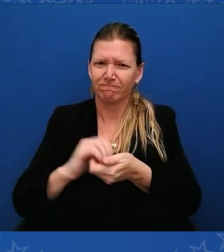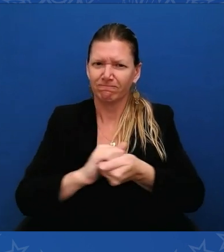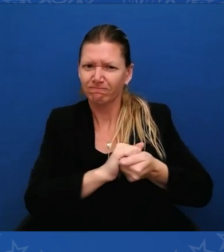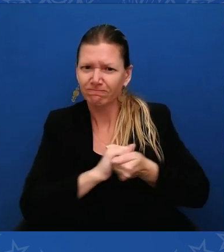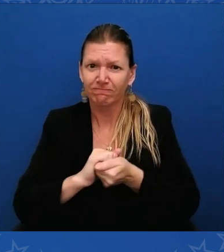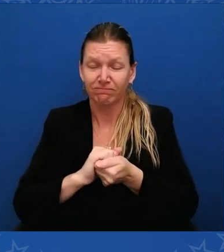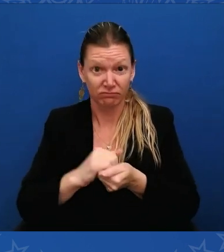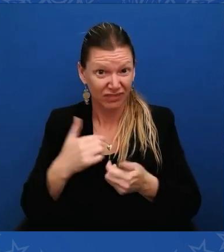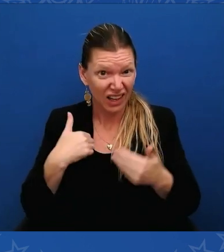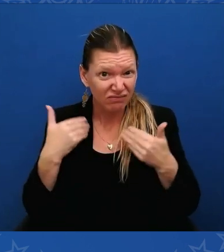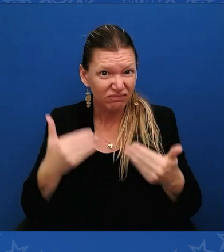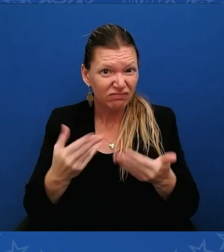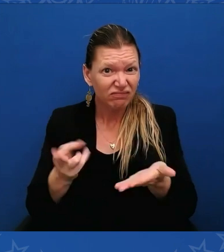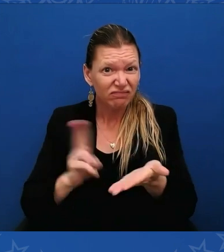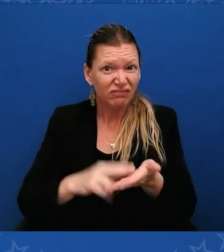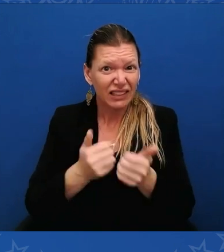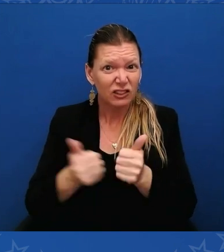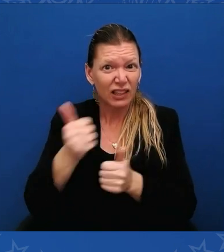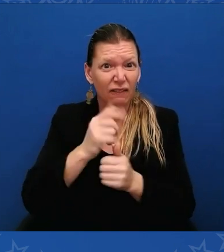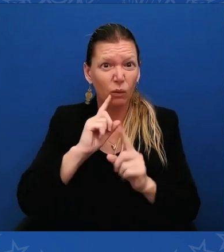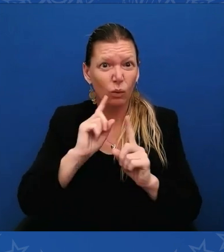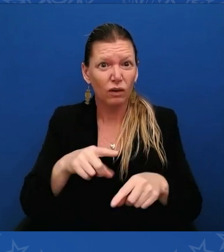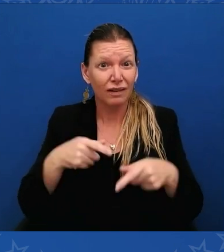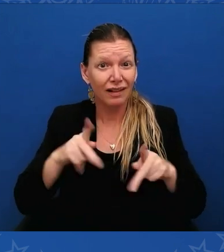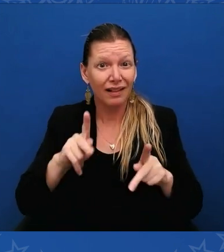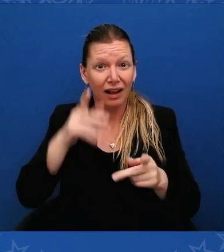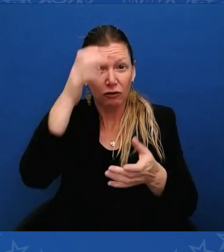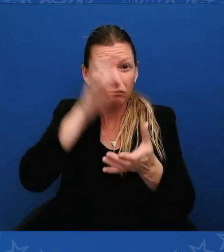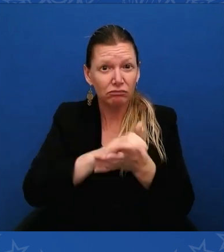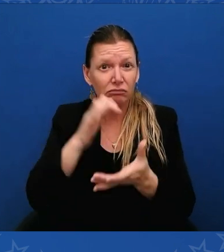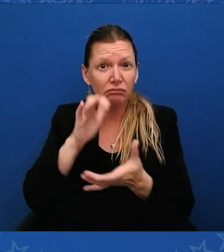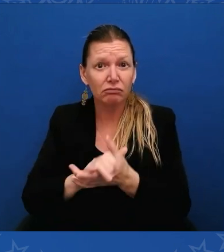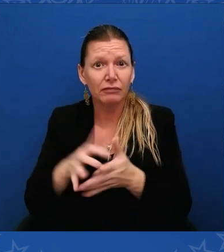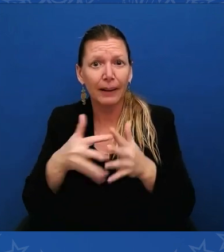to apply to get their green card right here in America, in the United States.